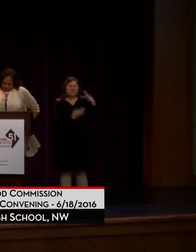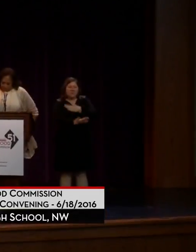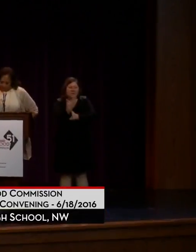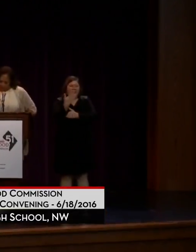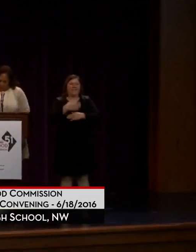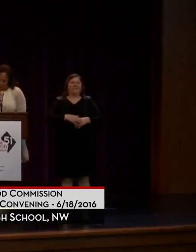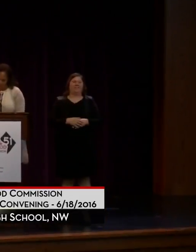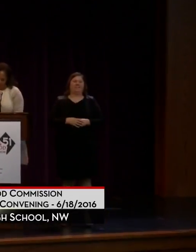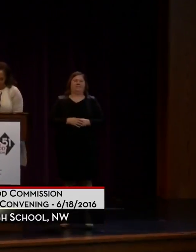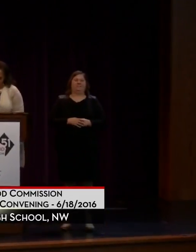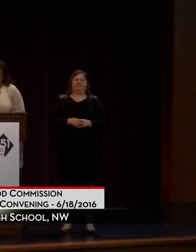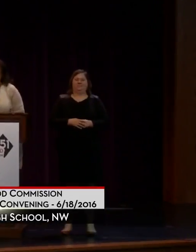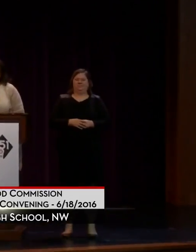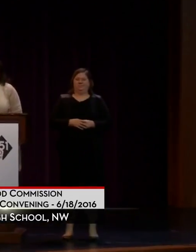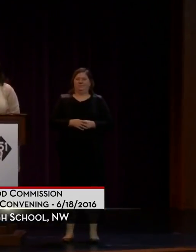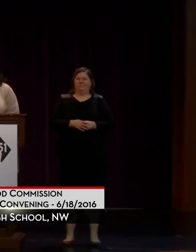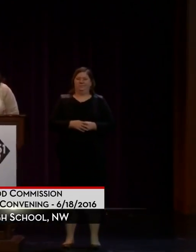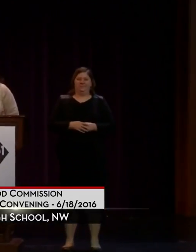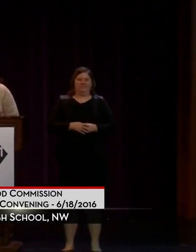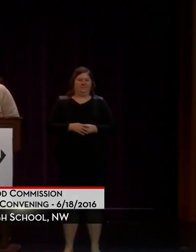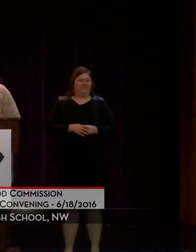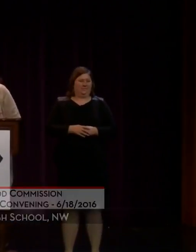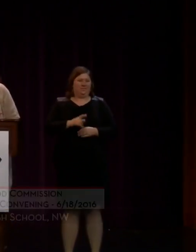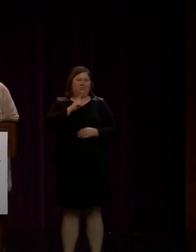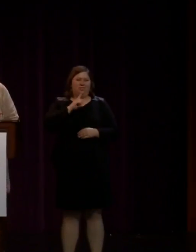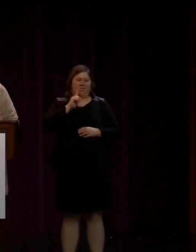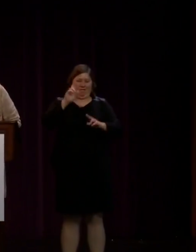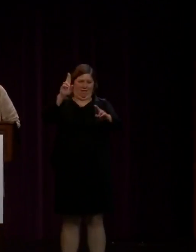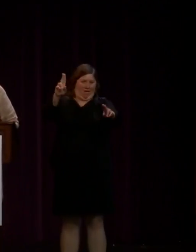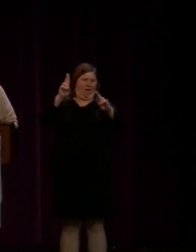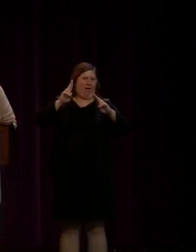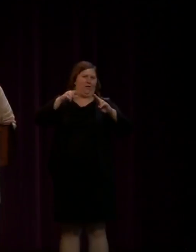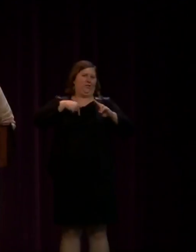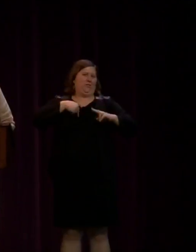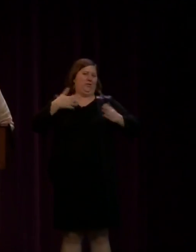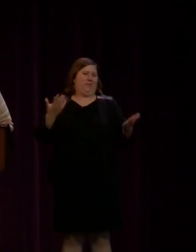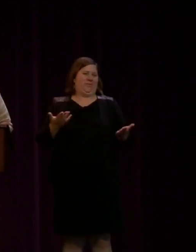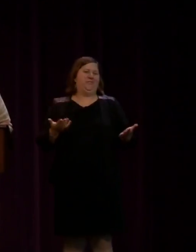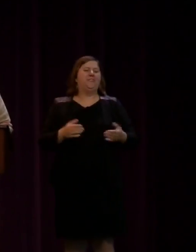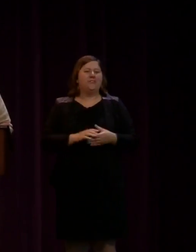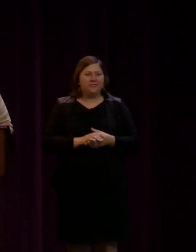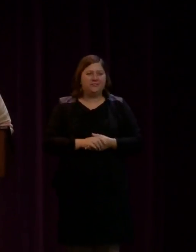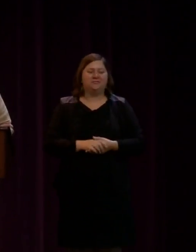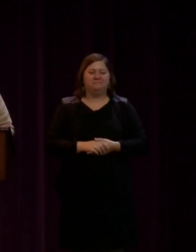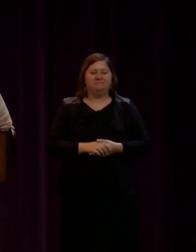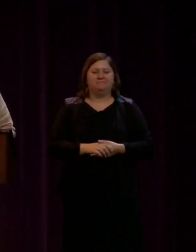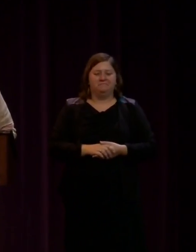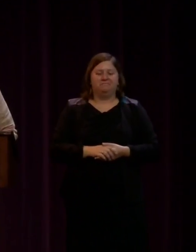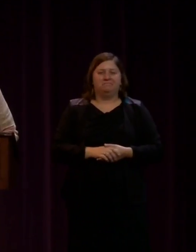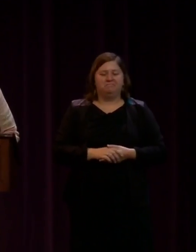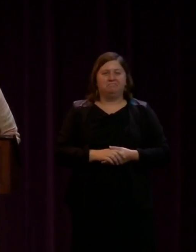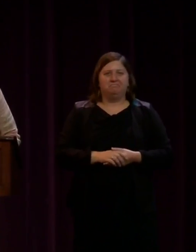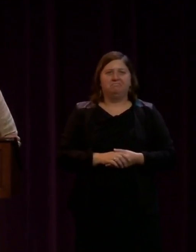GOOD MORNING. IT IS REALLY A GREAT HONOR TO BE HERE AND TO GET AN